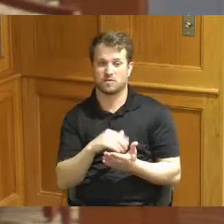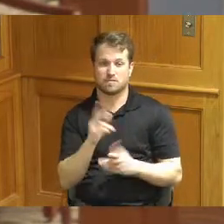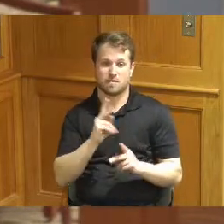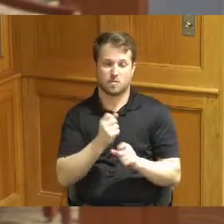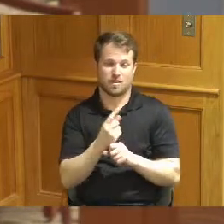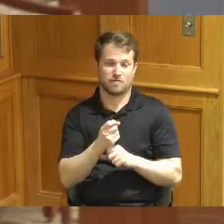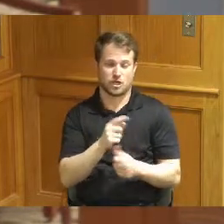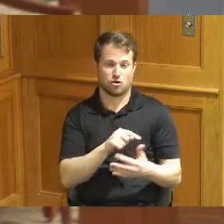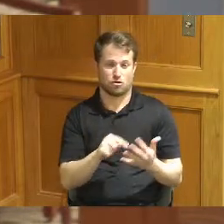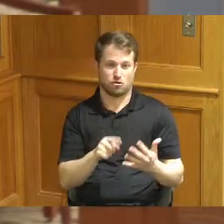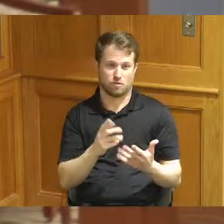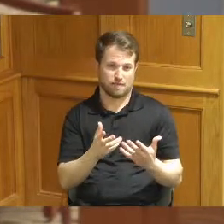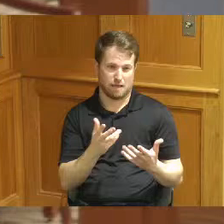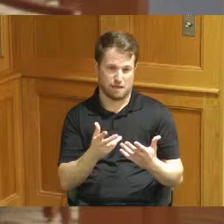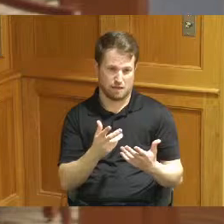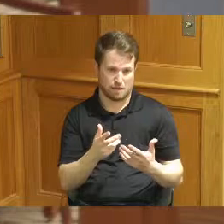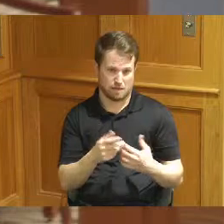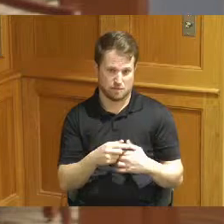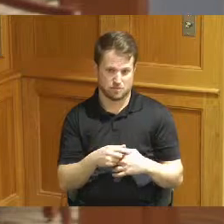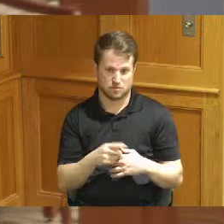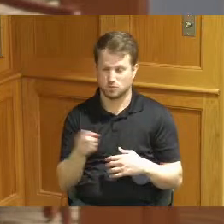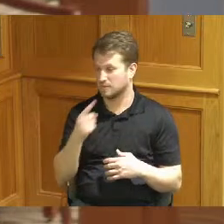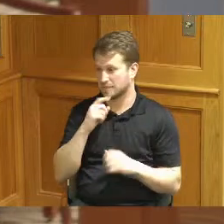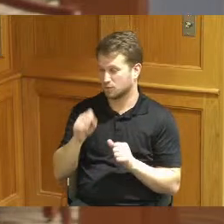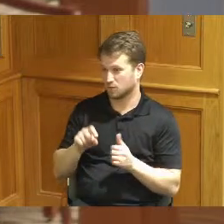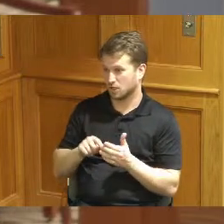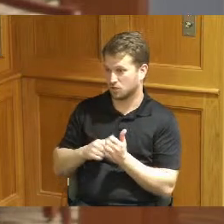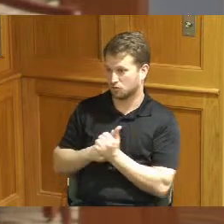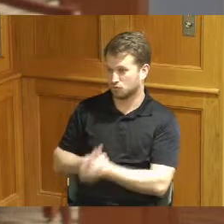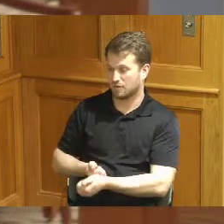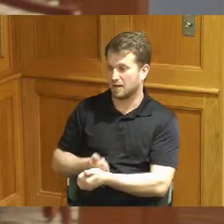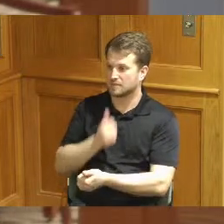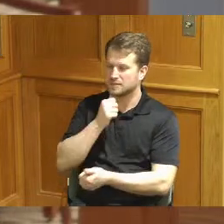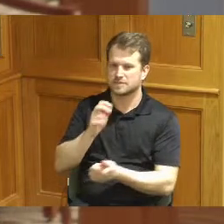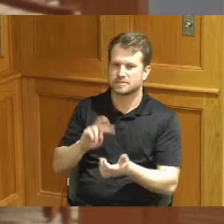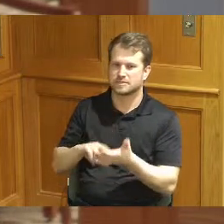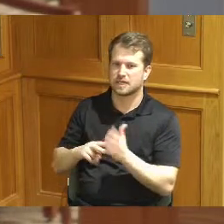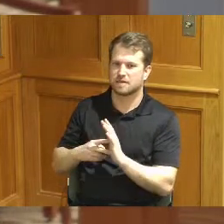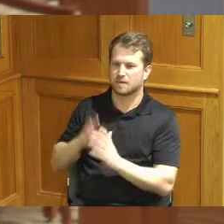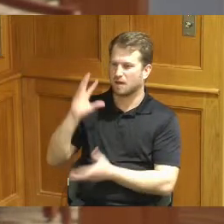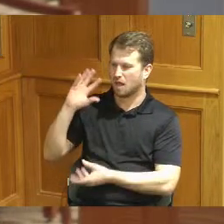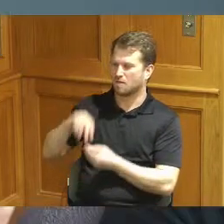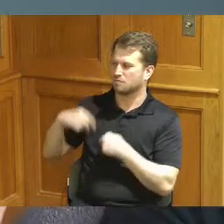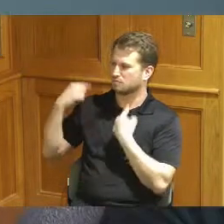system I'd need to track them I'm not saying for the whole history of what you're doing but I don't